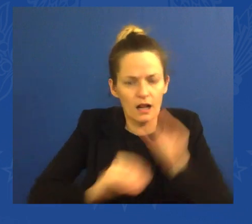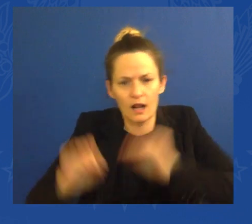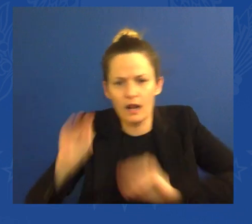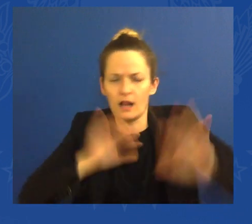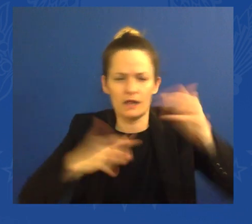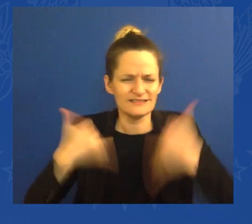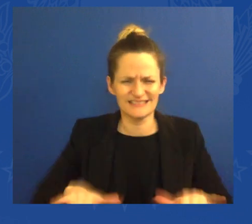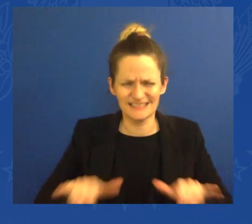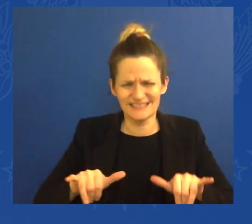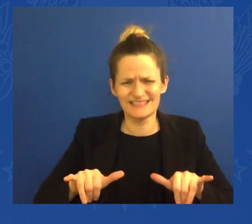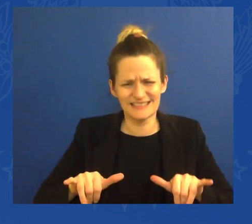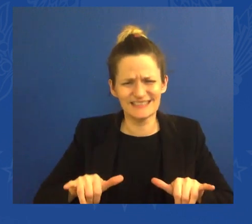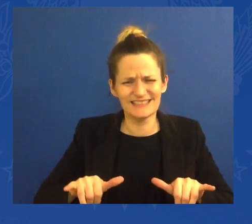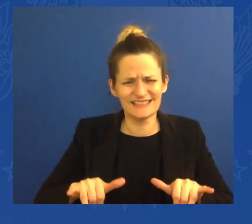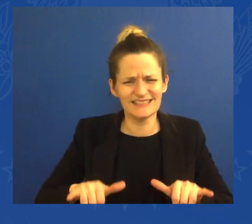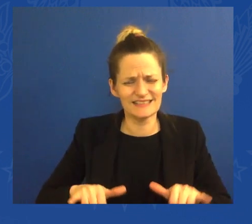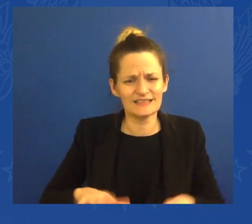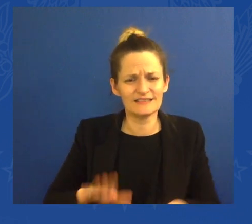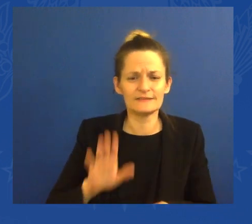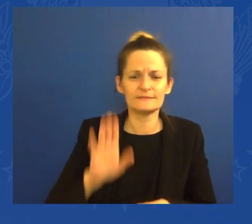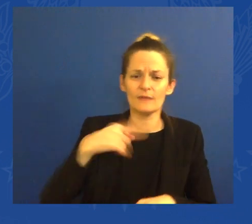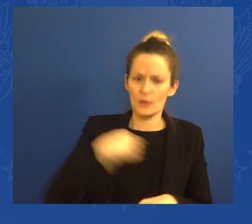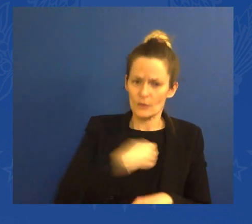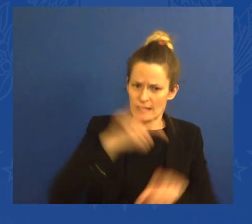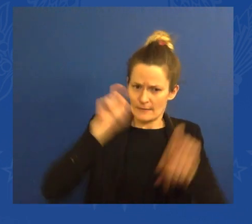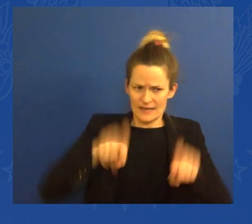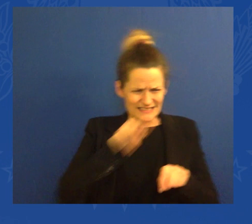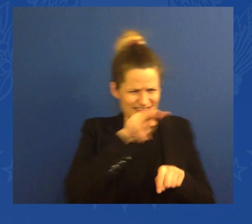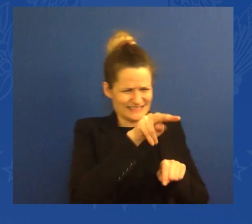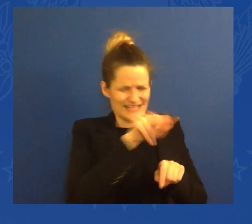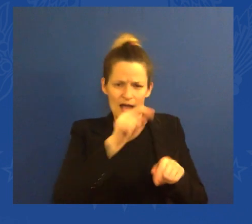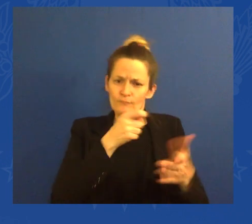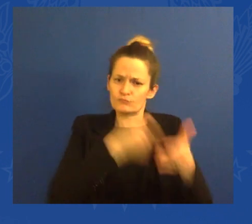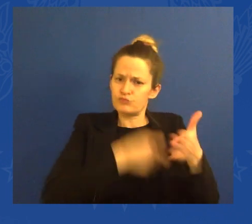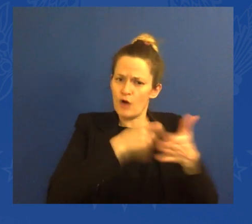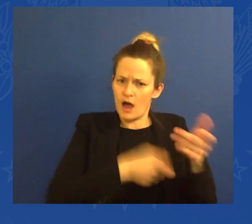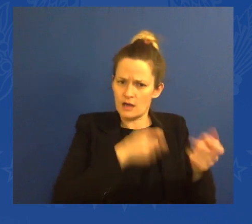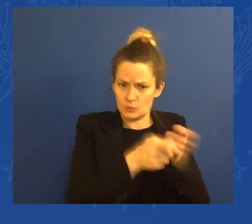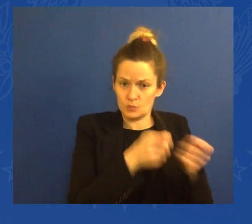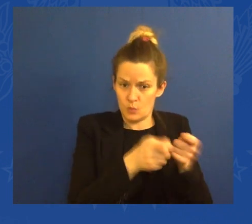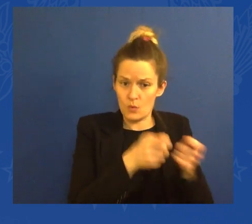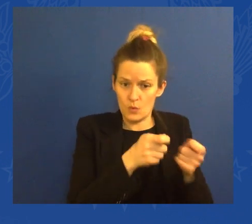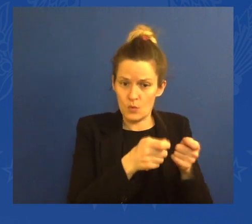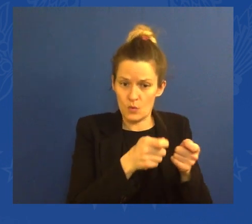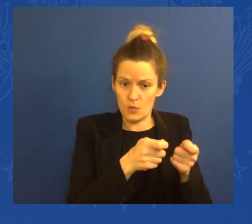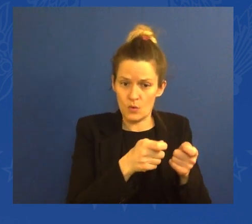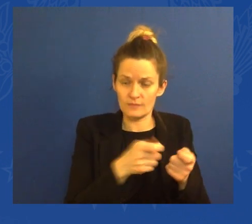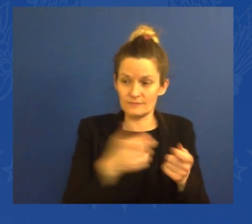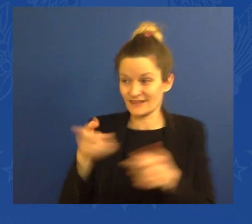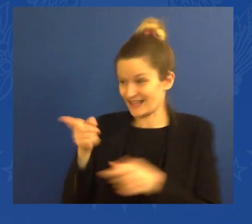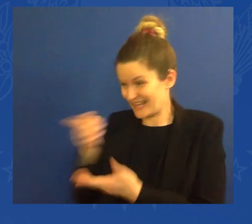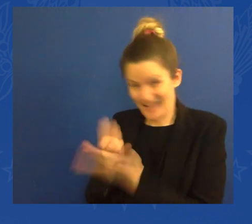Look, our economy roared back faster than most predicted, but the pandemic meant businesses had a hard time hiring enough help